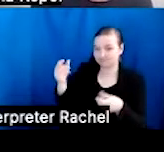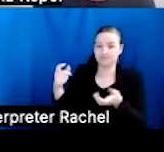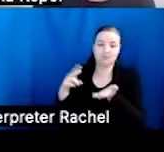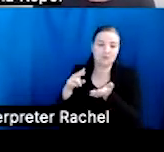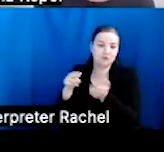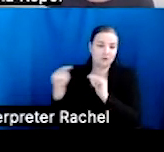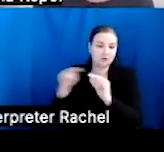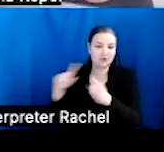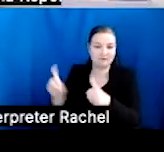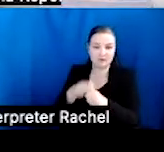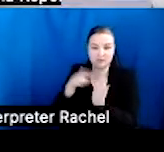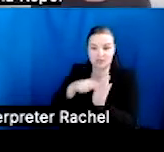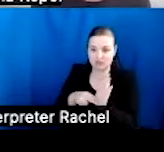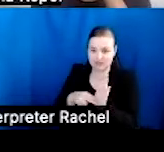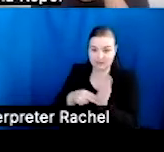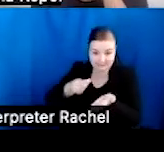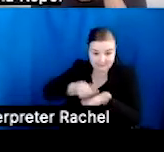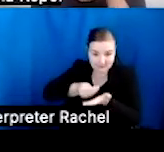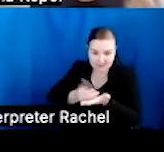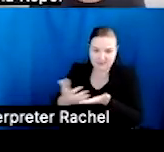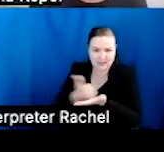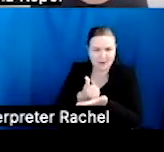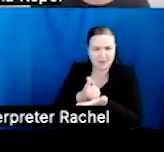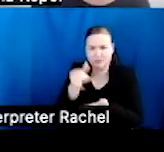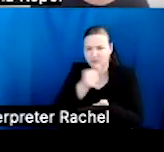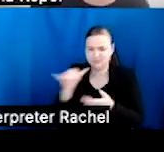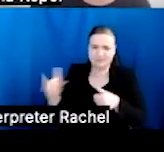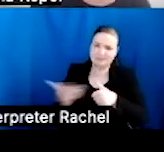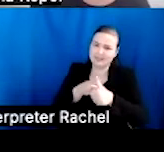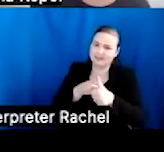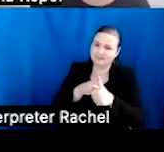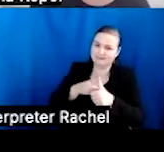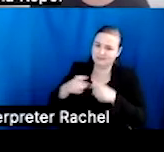Salary concerns were a huge focus in our negotiations, of course, but we also prioritized